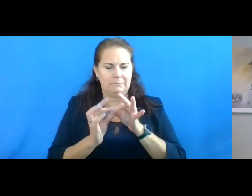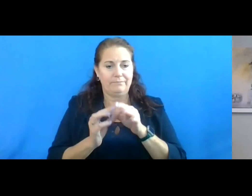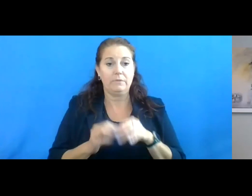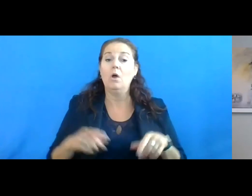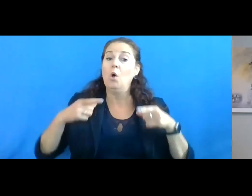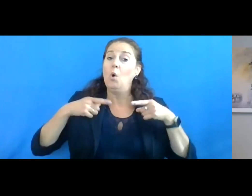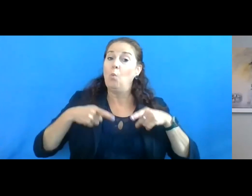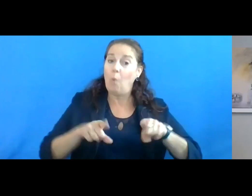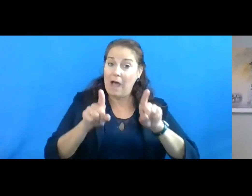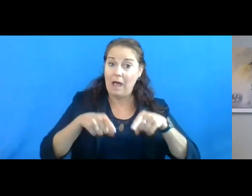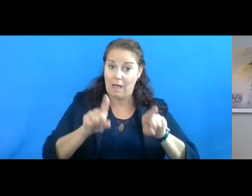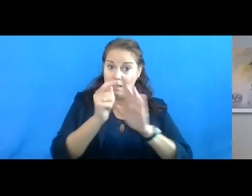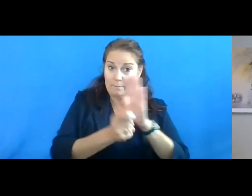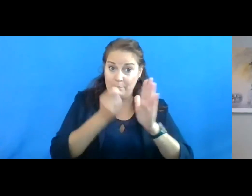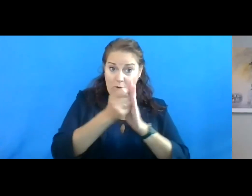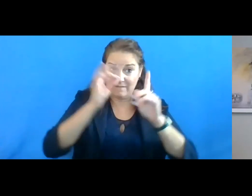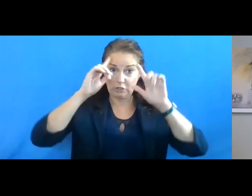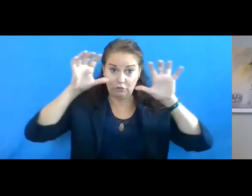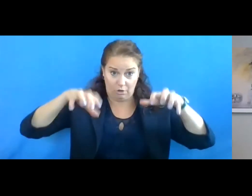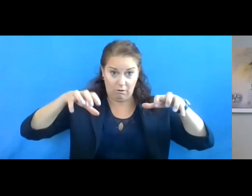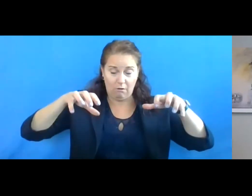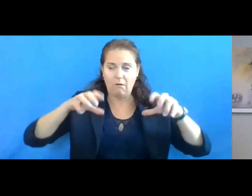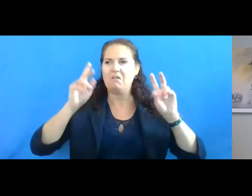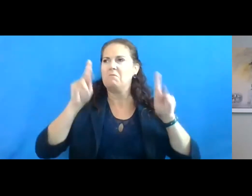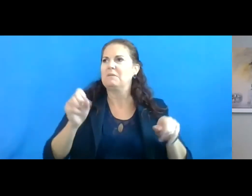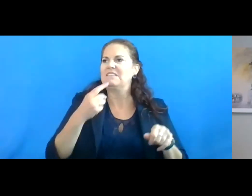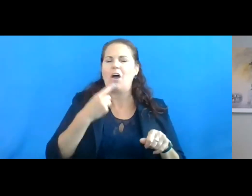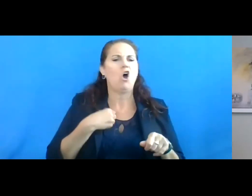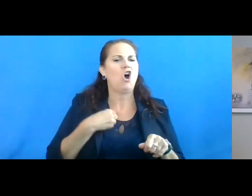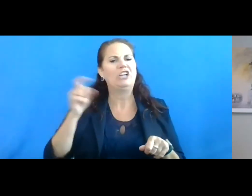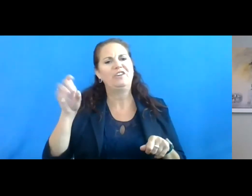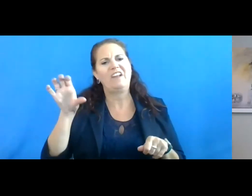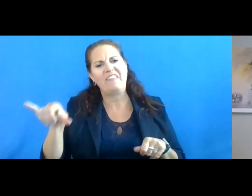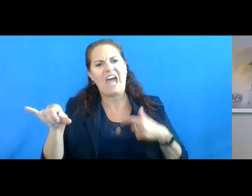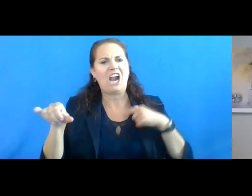While we’re in shock, later on a person might say I should have done this, I should have done that.